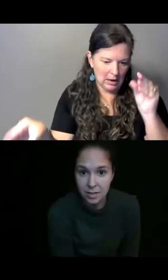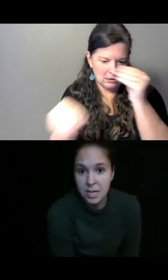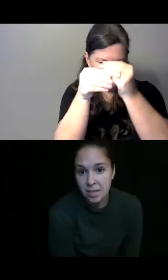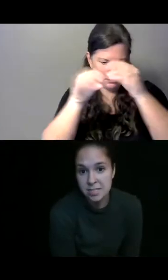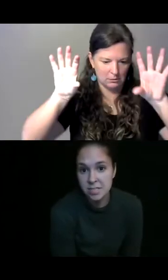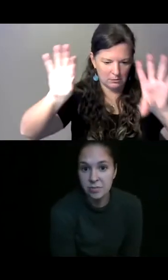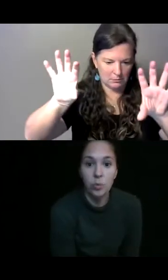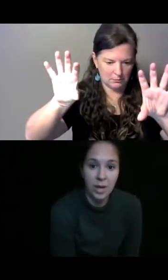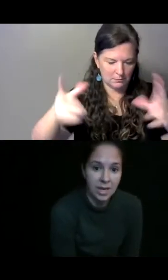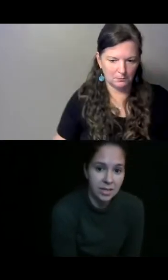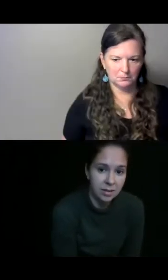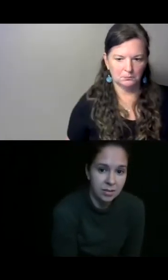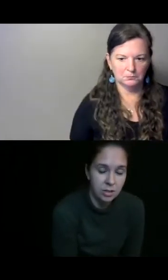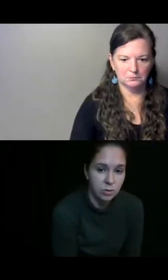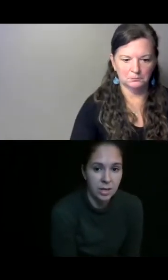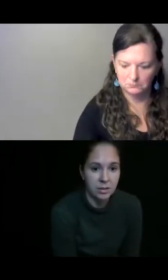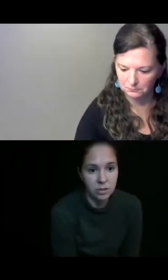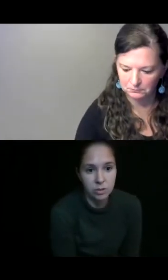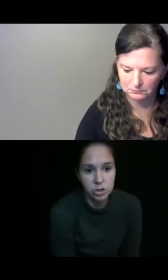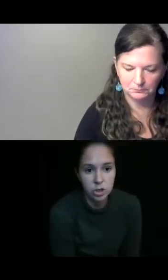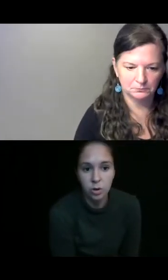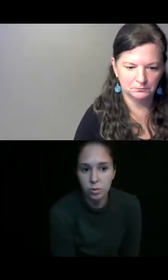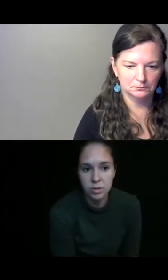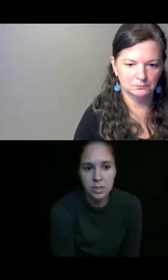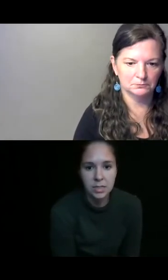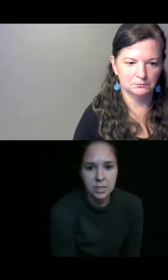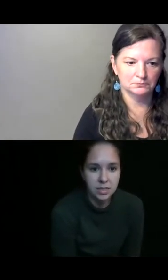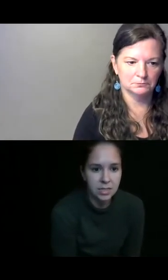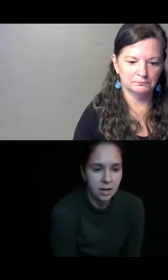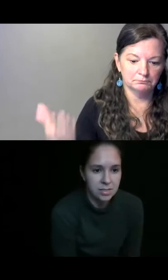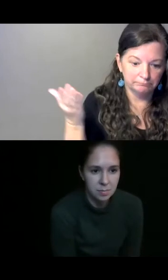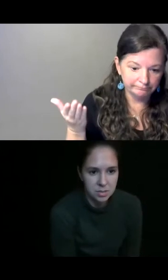sign and this is a different way that you can, you can show the concepts